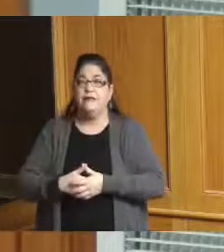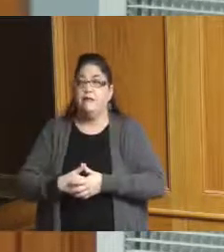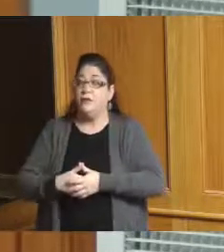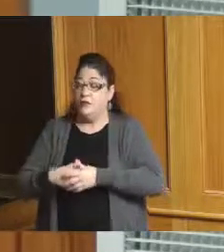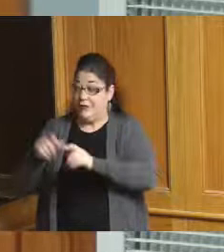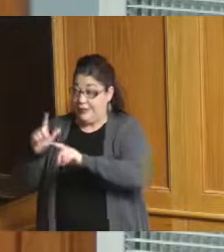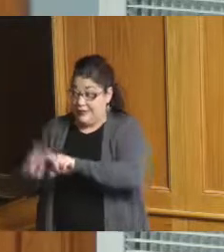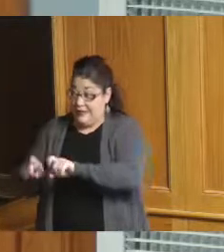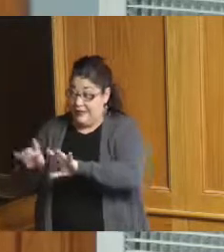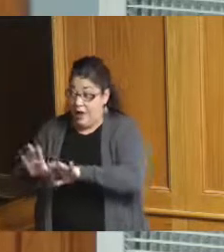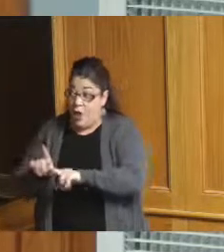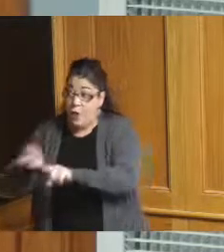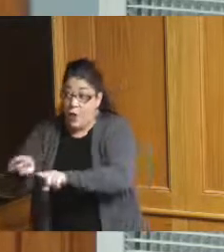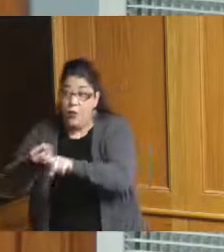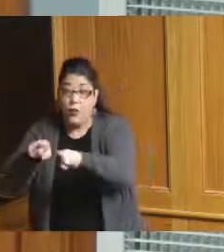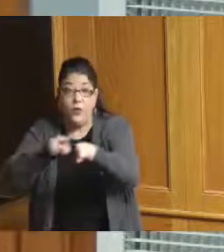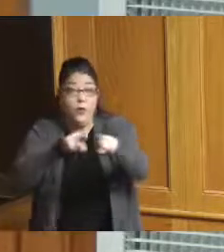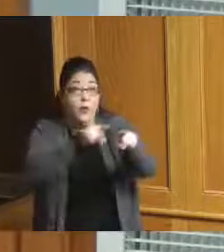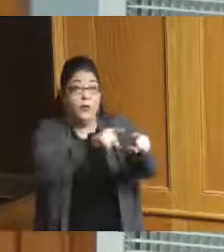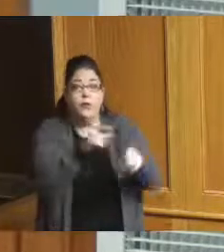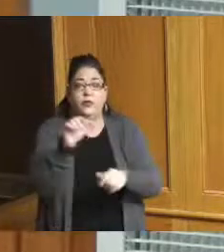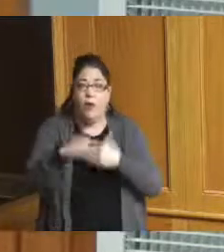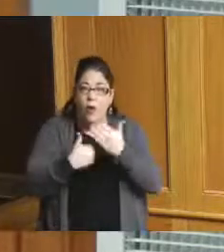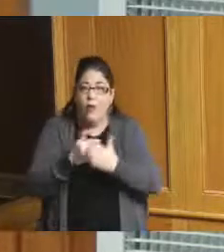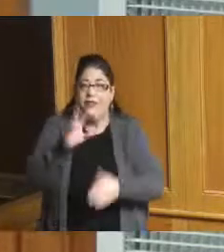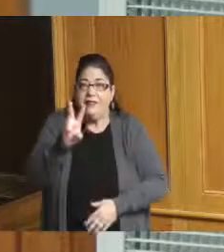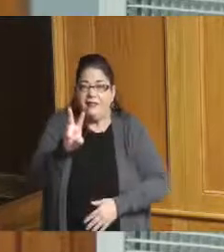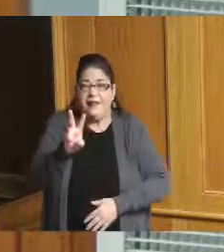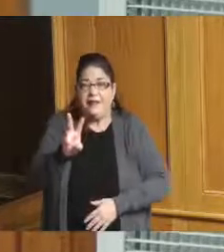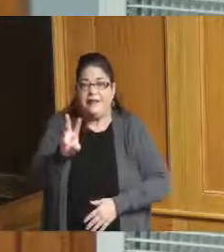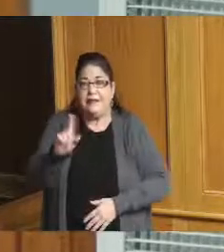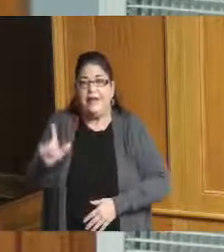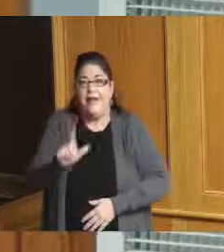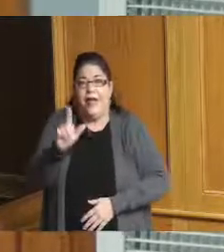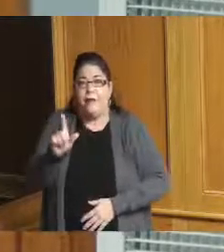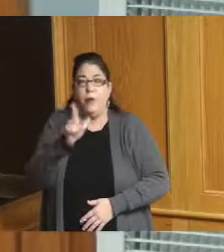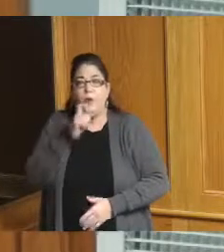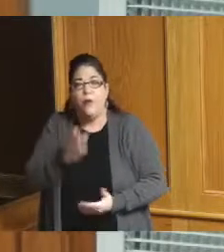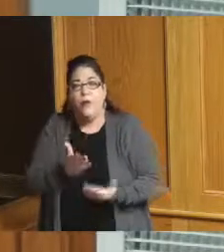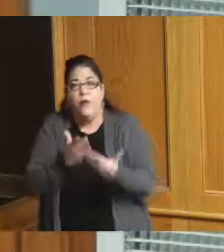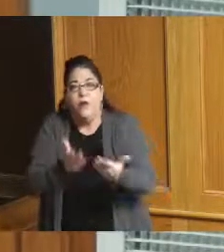offer free test kits and we'll continue as soon as we get more to push them out to the public